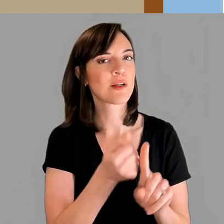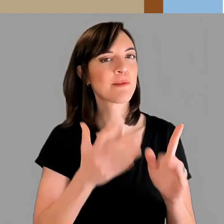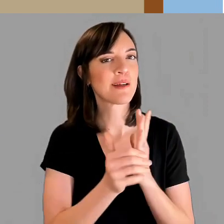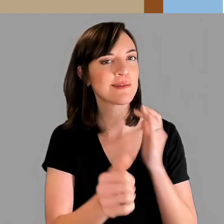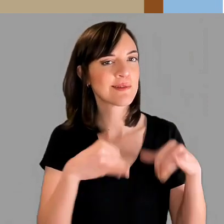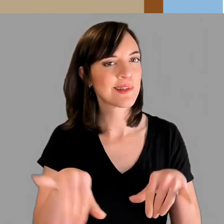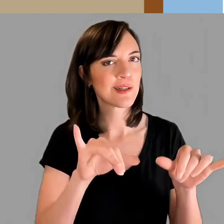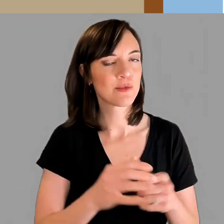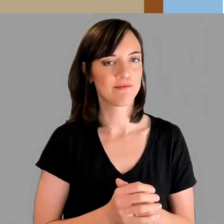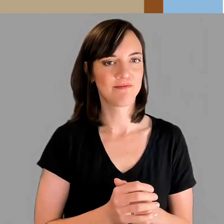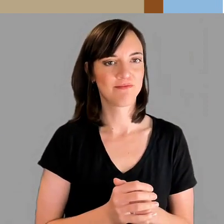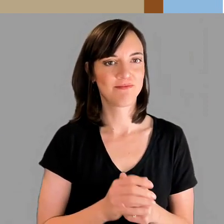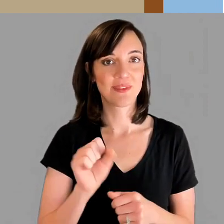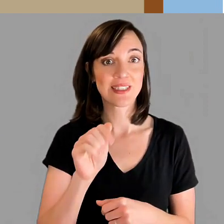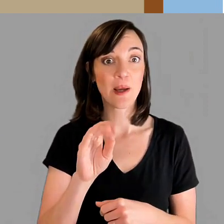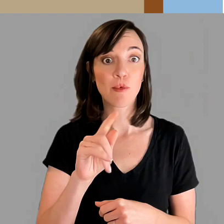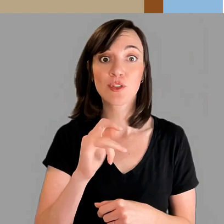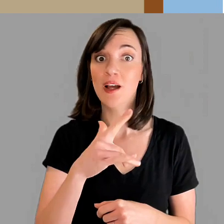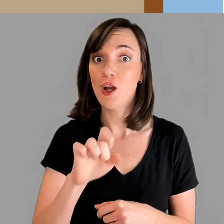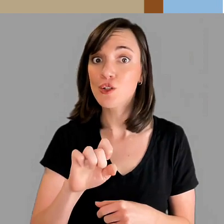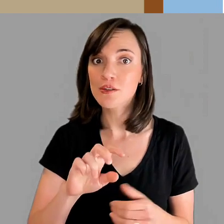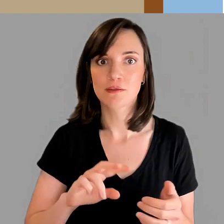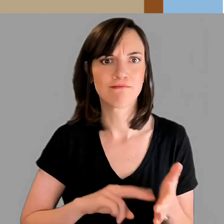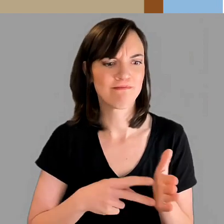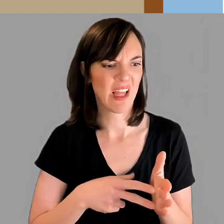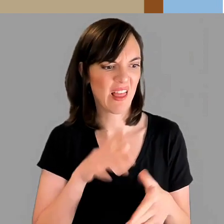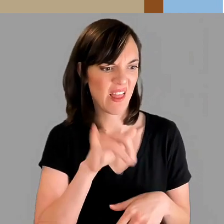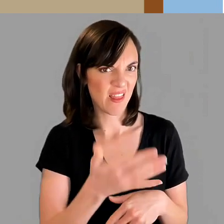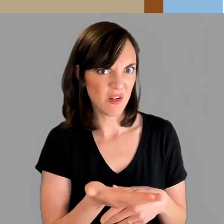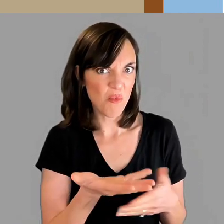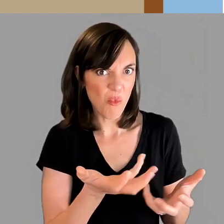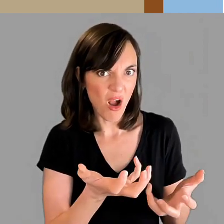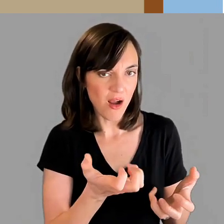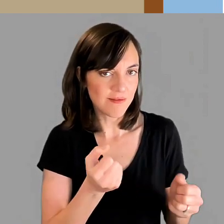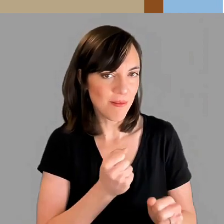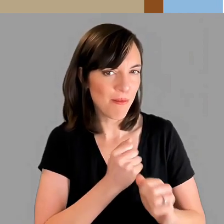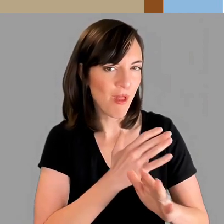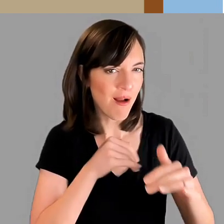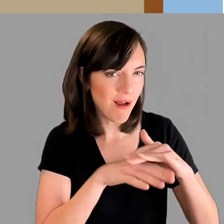environment by removing hearing aid batteries or not putting on the microphone to prompt